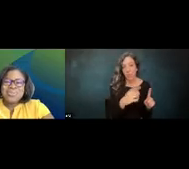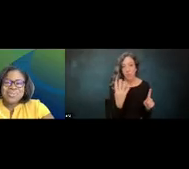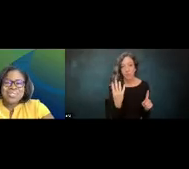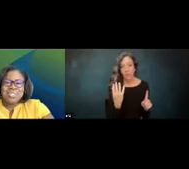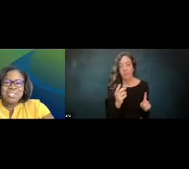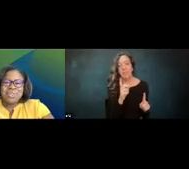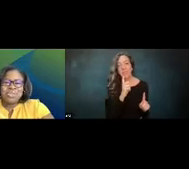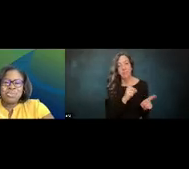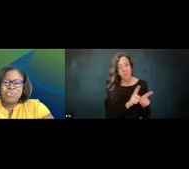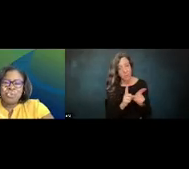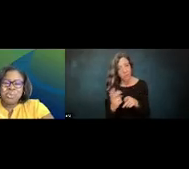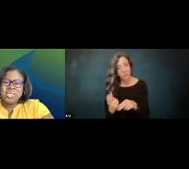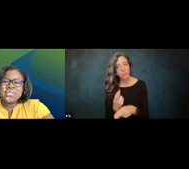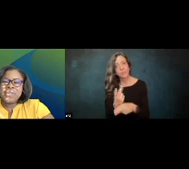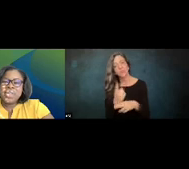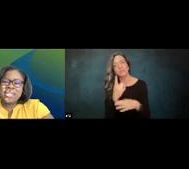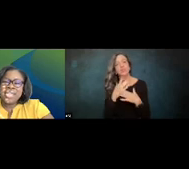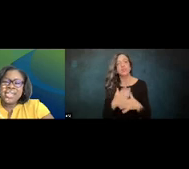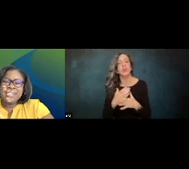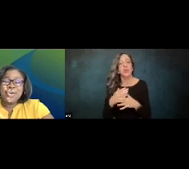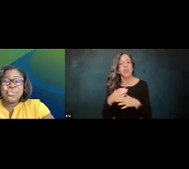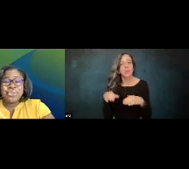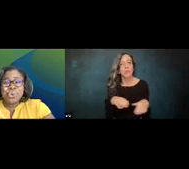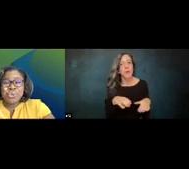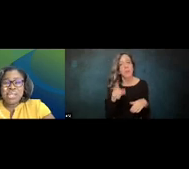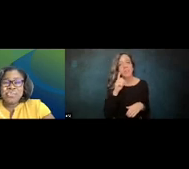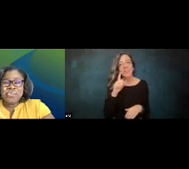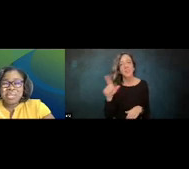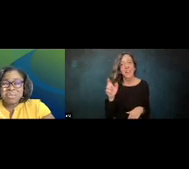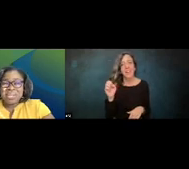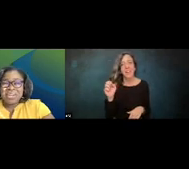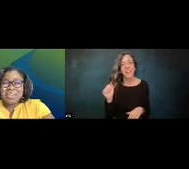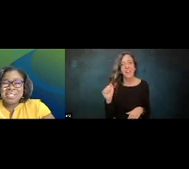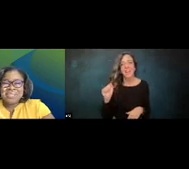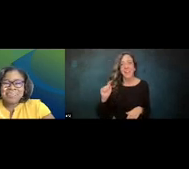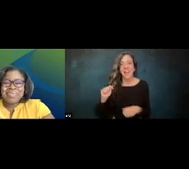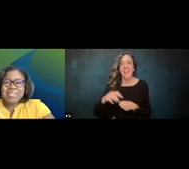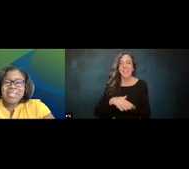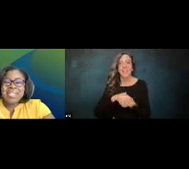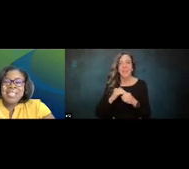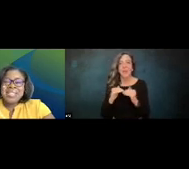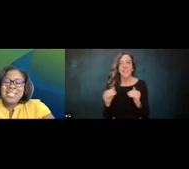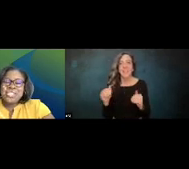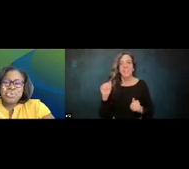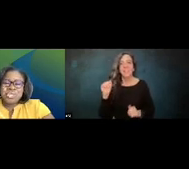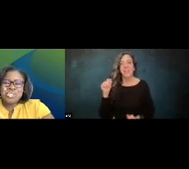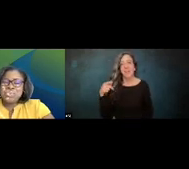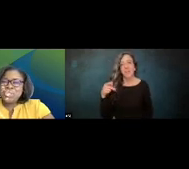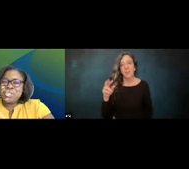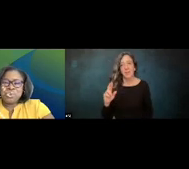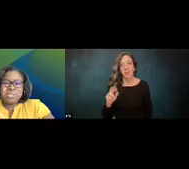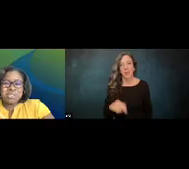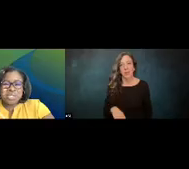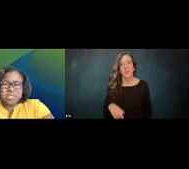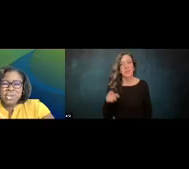also used to share the performance of LEAs on the local level. APRs. This structure really supports